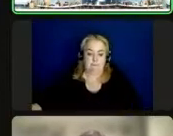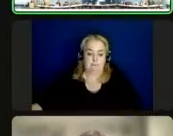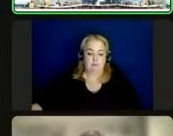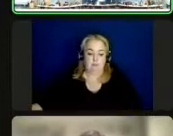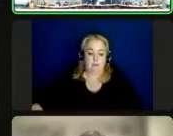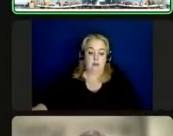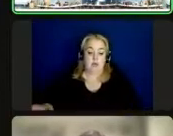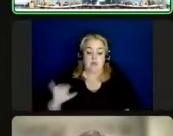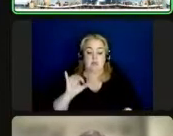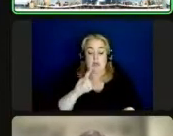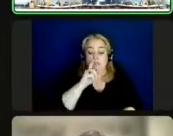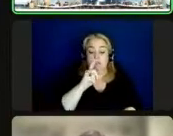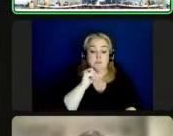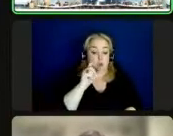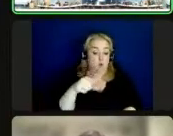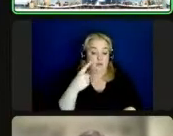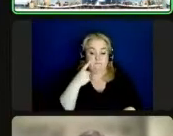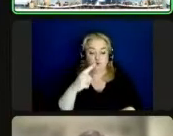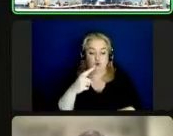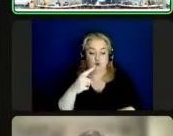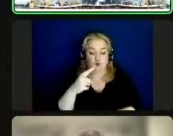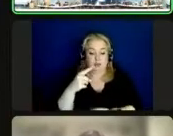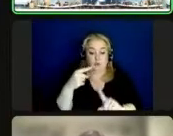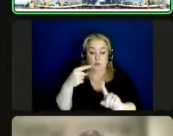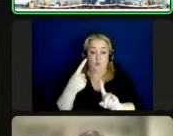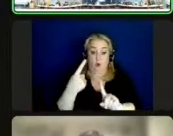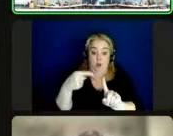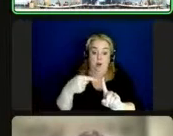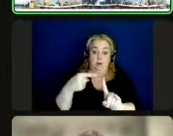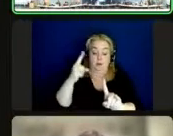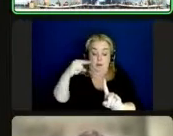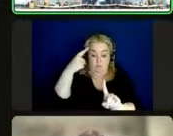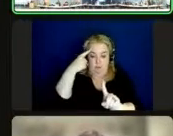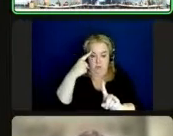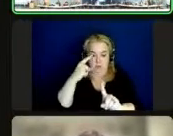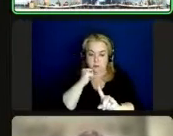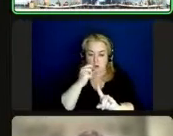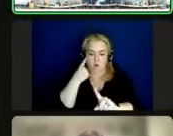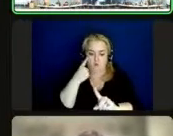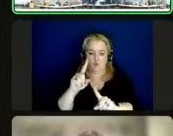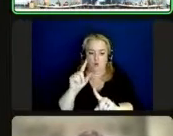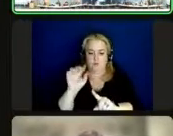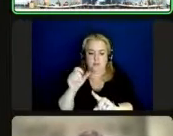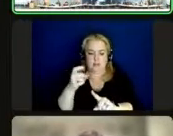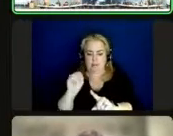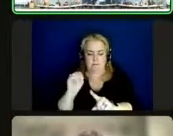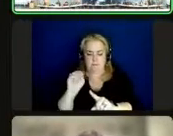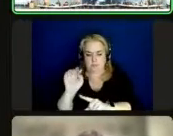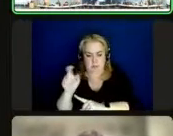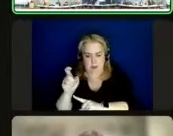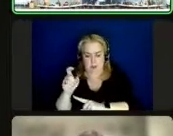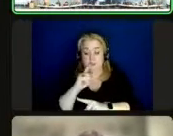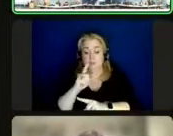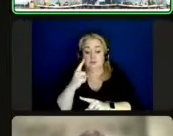LIMIT HOW MUCH PROPERTY TAX CAN BE LEVIED UPON A SINGLE